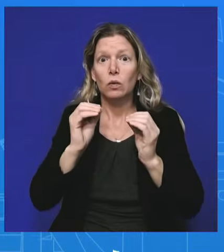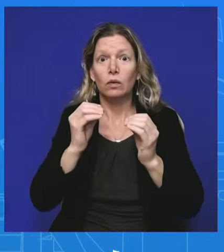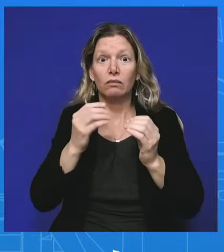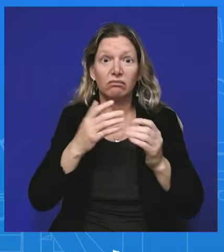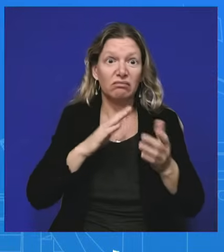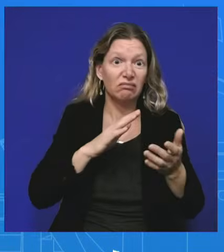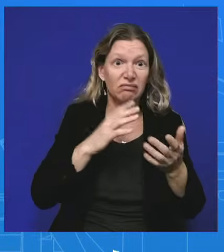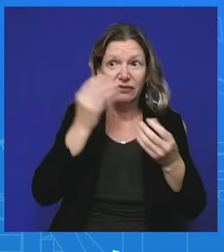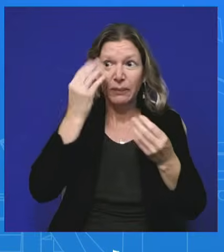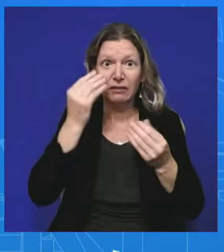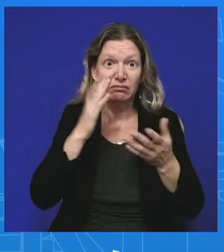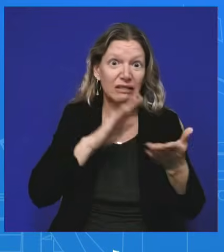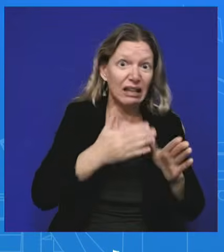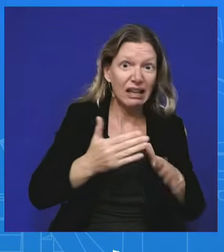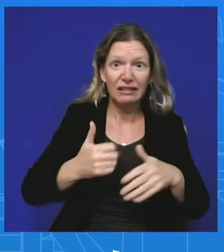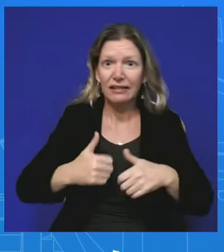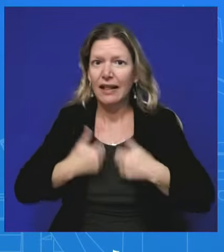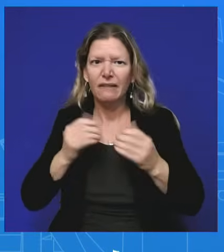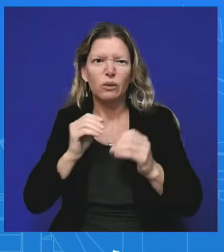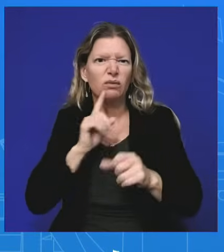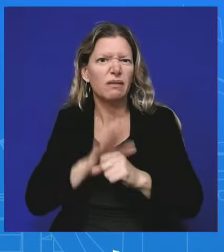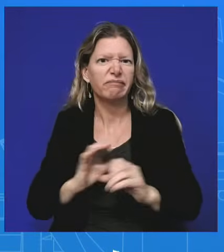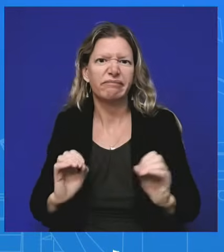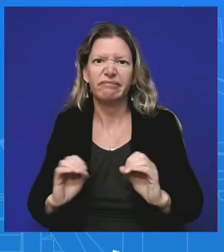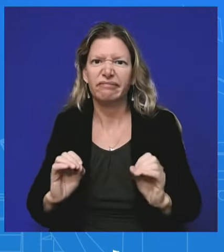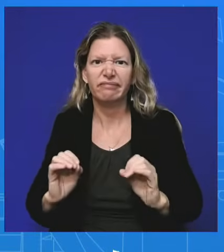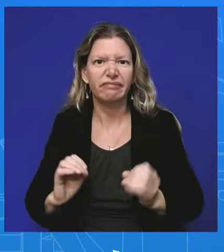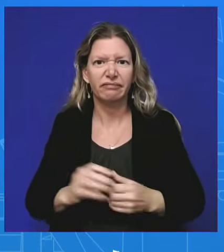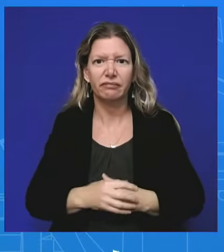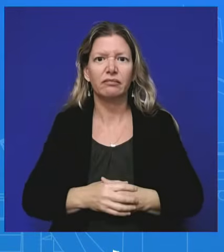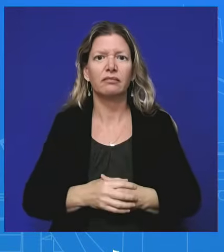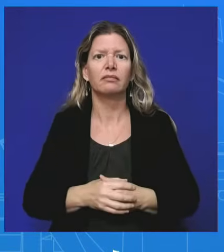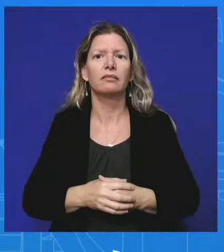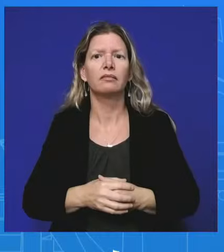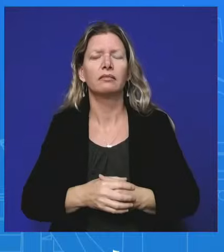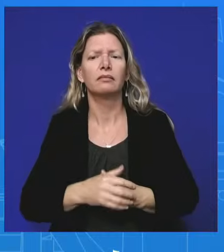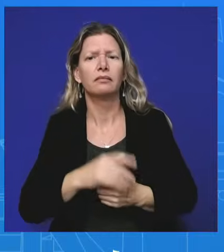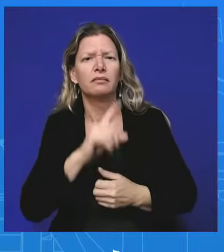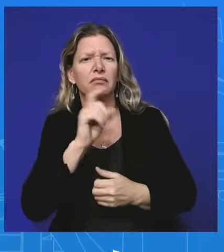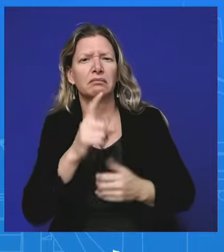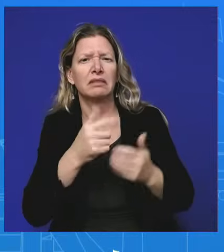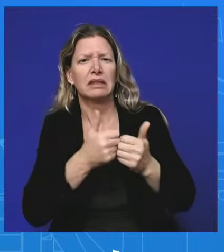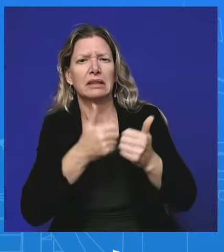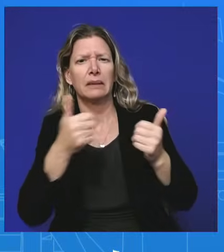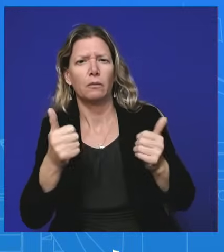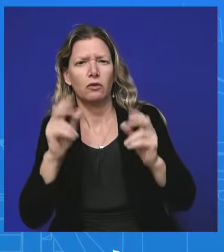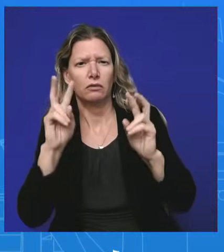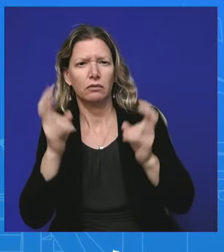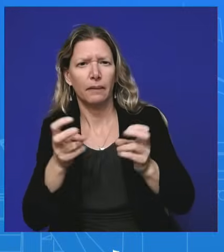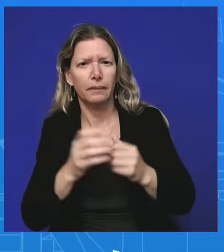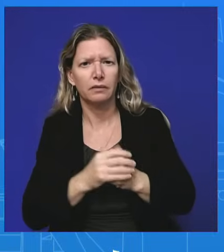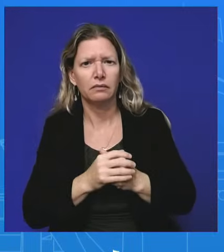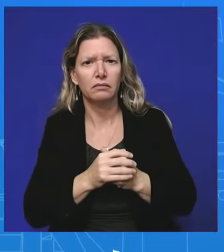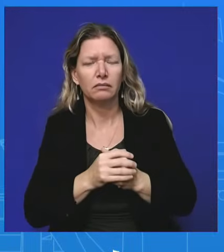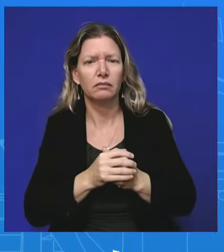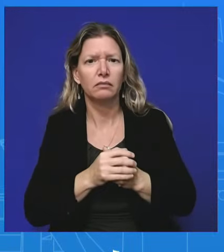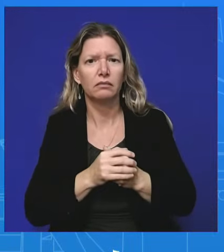The Press: And just on a separate topic very quickly. What was your reaction to seeing Russian President Putin and Chinese President Xi exchanging hugs?